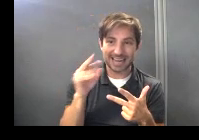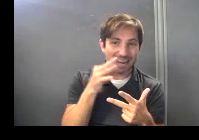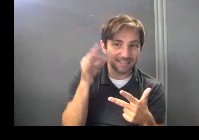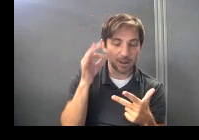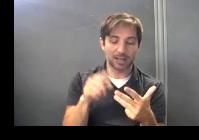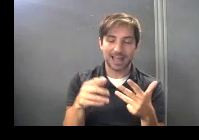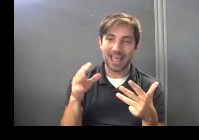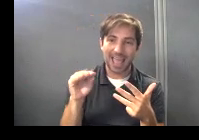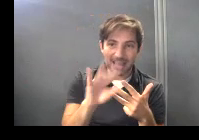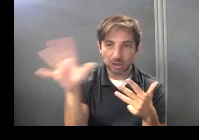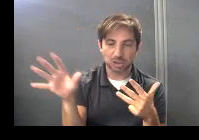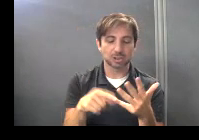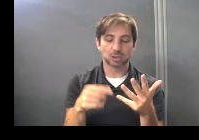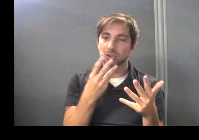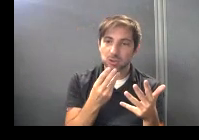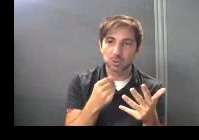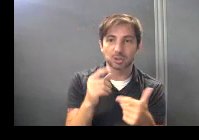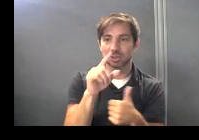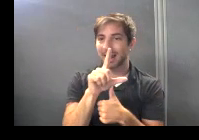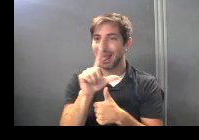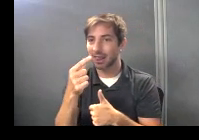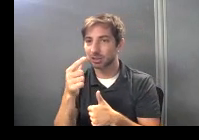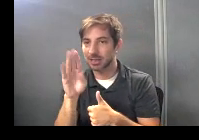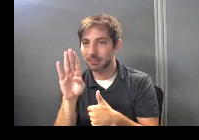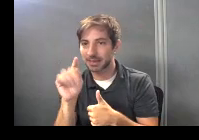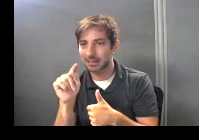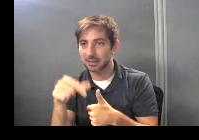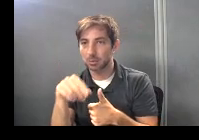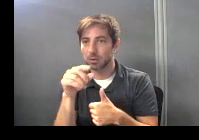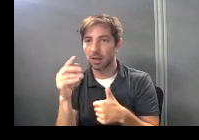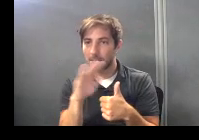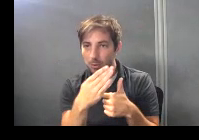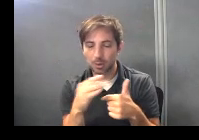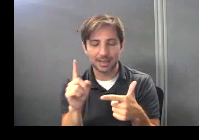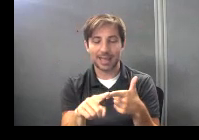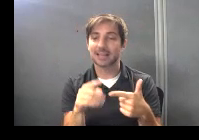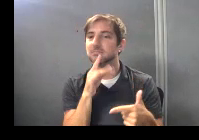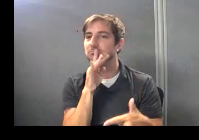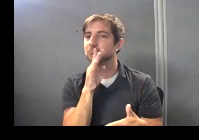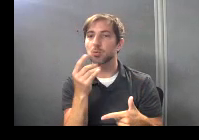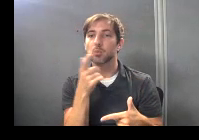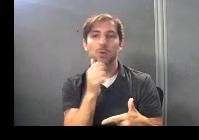MEMBERS OF THE LGBT COMMUNITY AND FLUENT SPEAKER OF SPANISH.